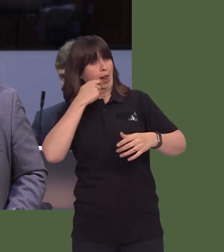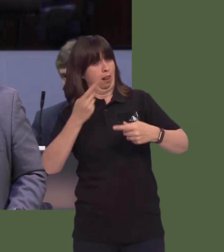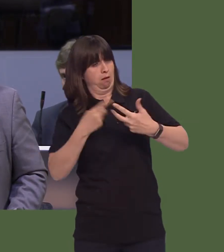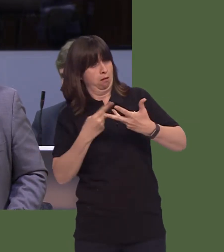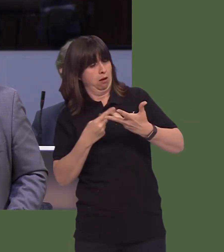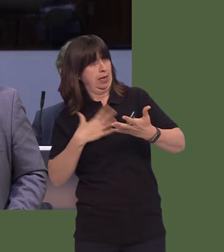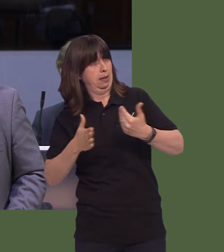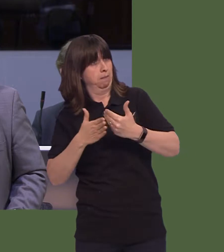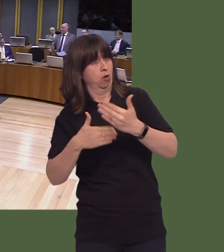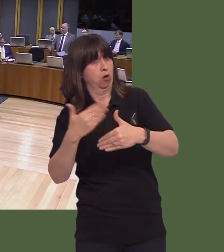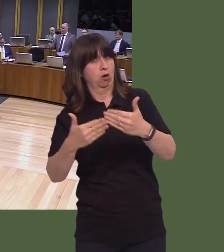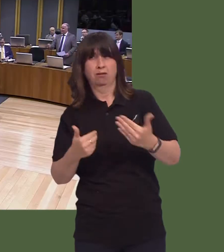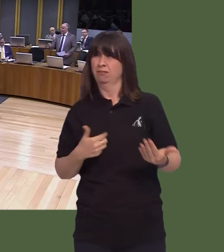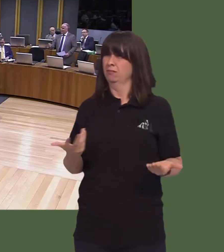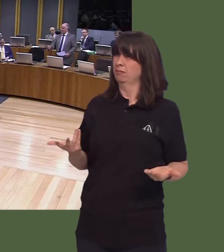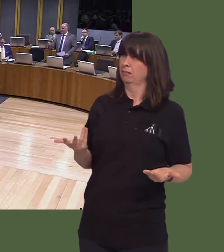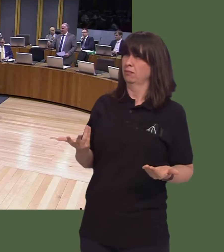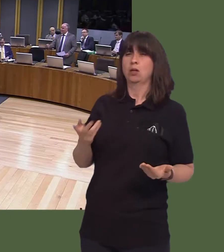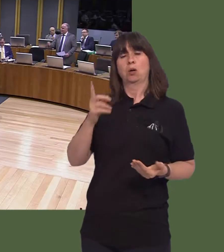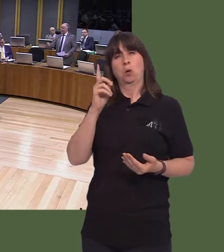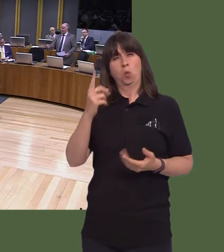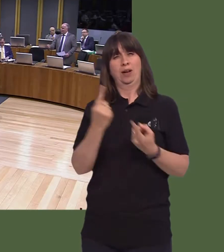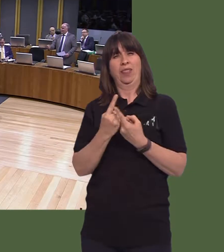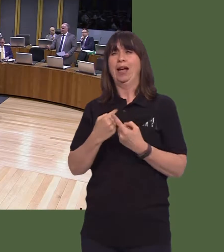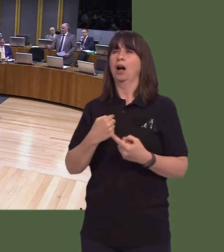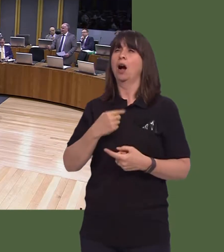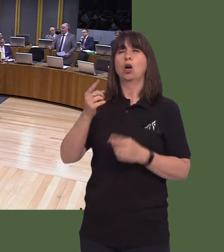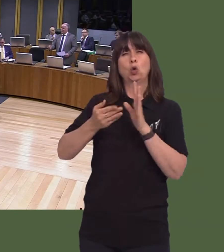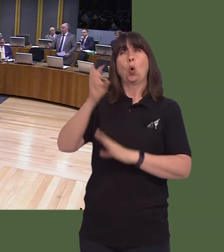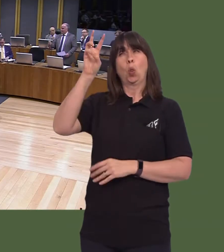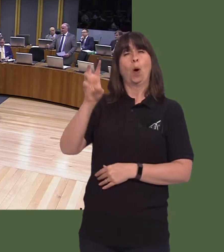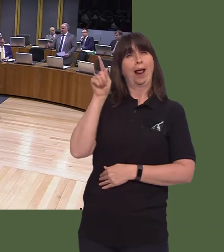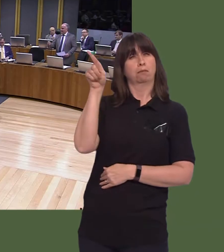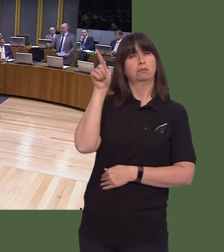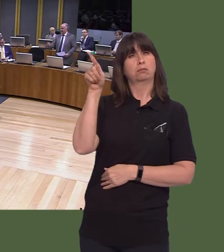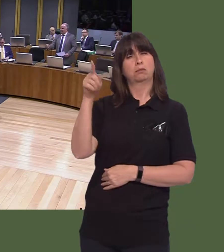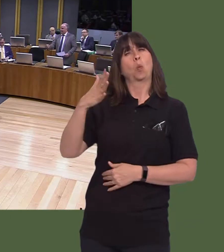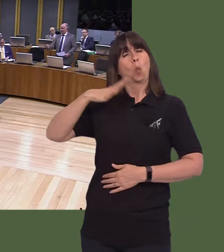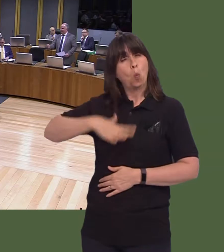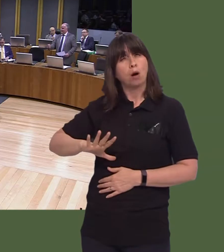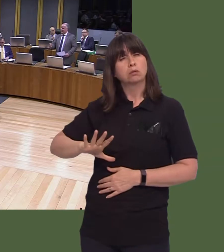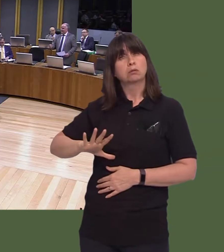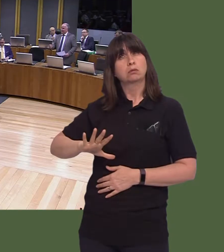forward, but one thing certainly residents in north Wales would appreciate an understanding ofó.